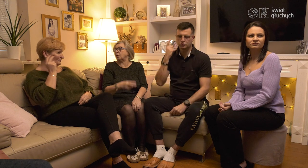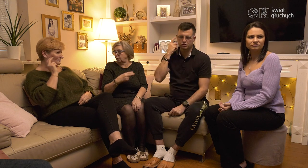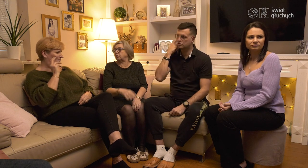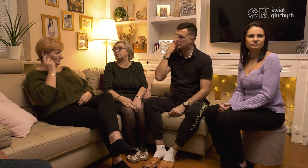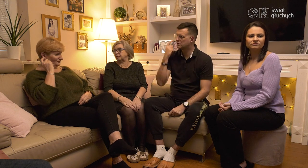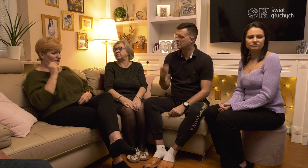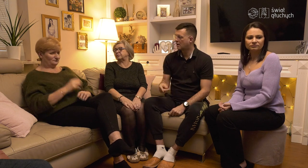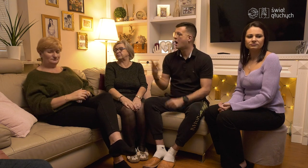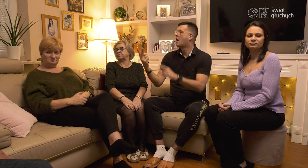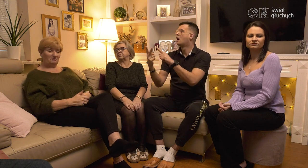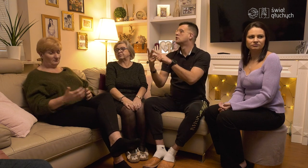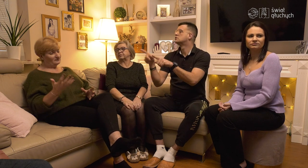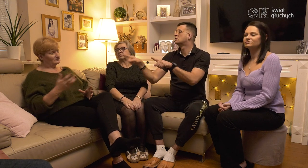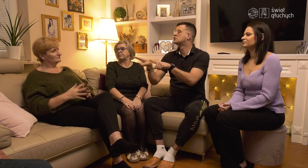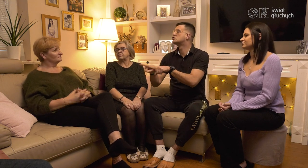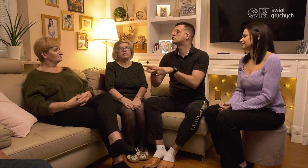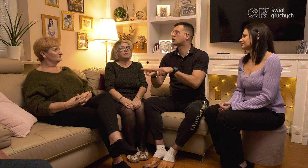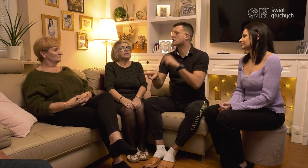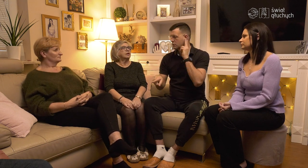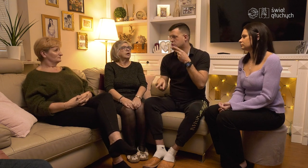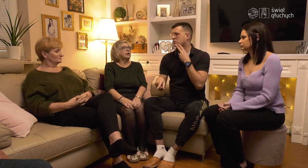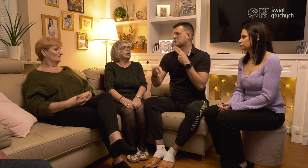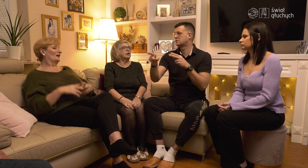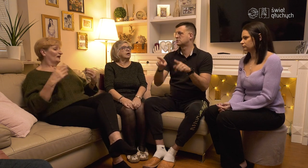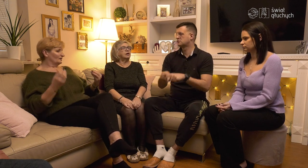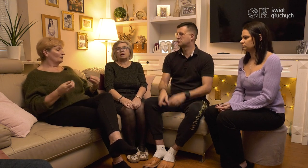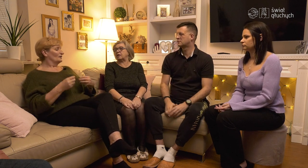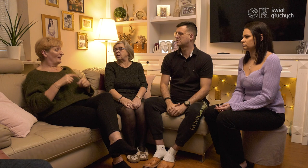He was hearing. The sister is deaf.